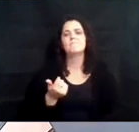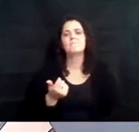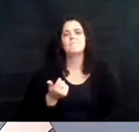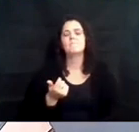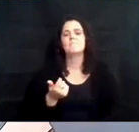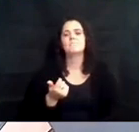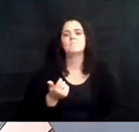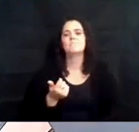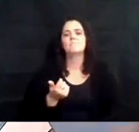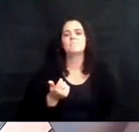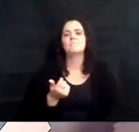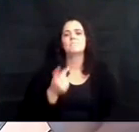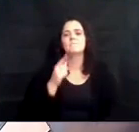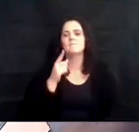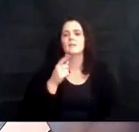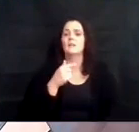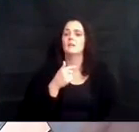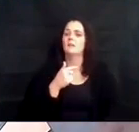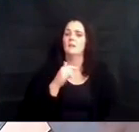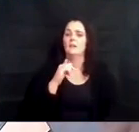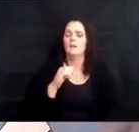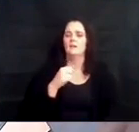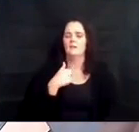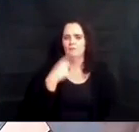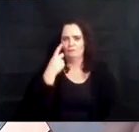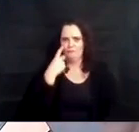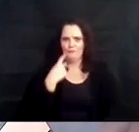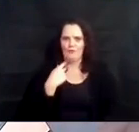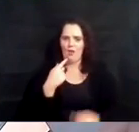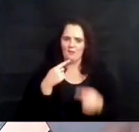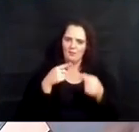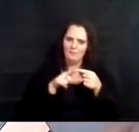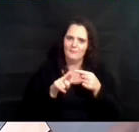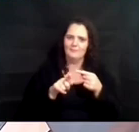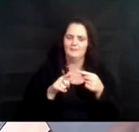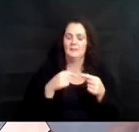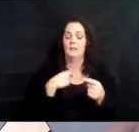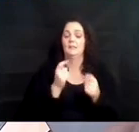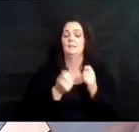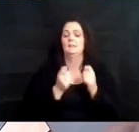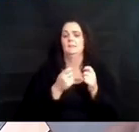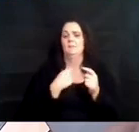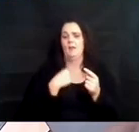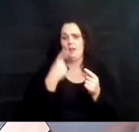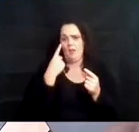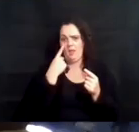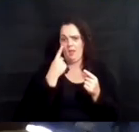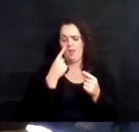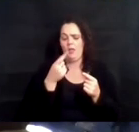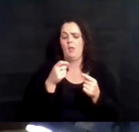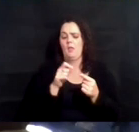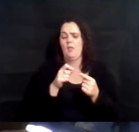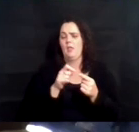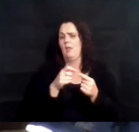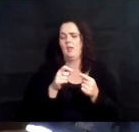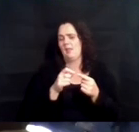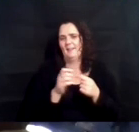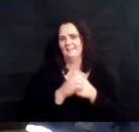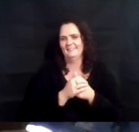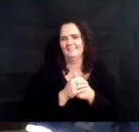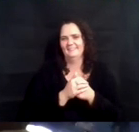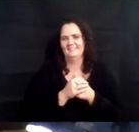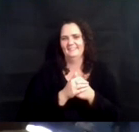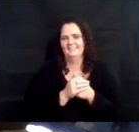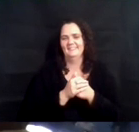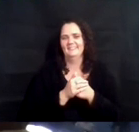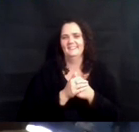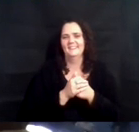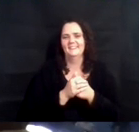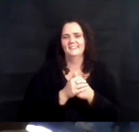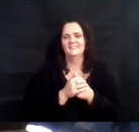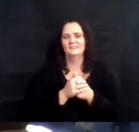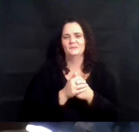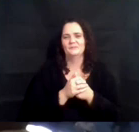I'm gonna test my eyes here in the video with y'all, trying to thread this needle.